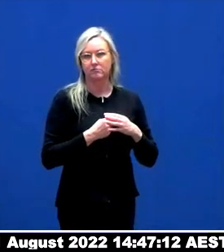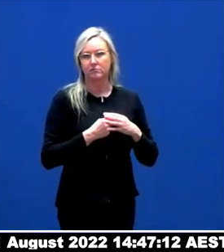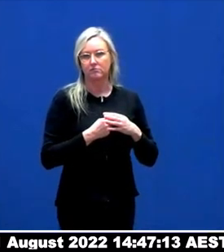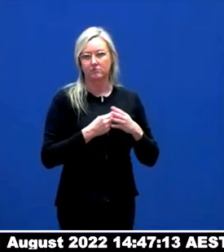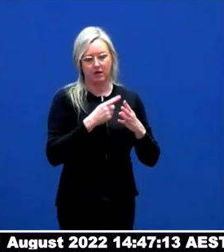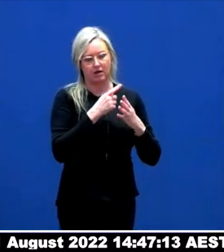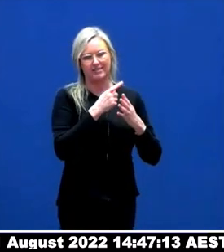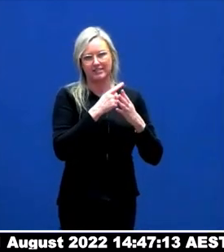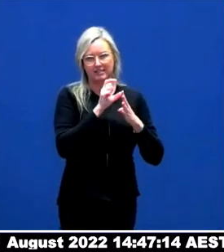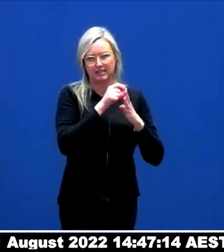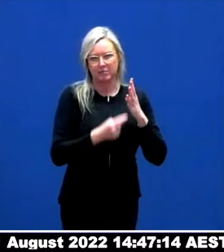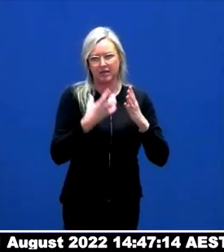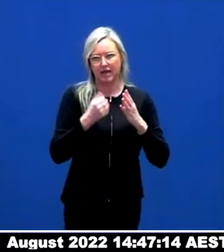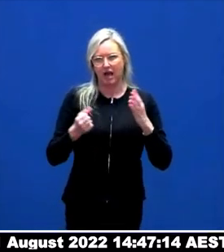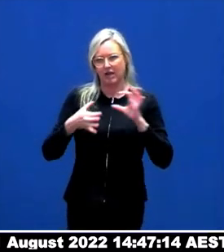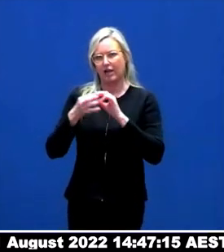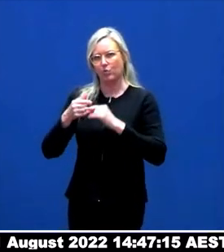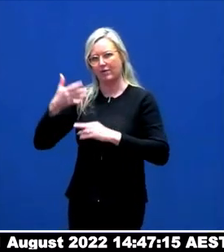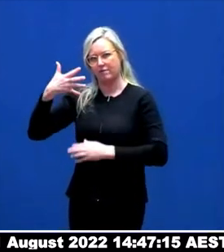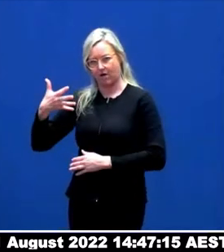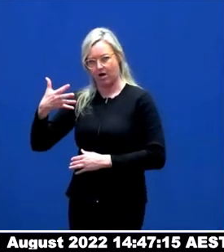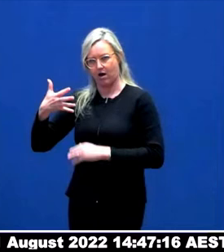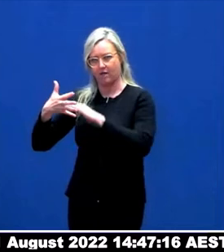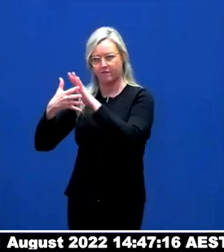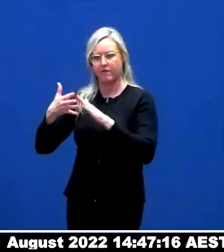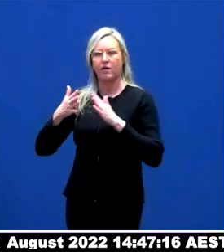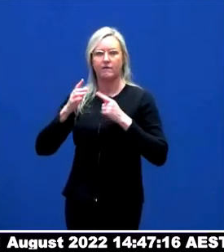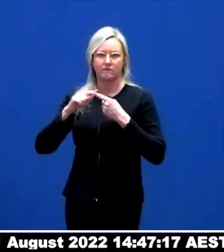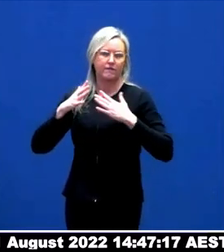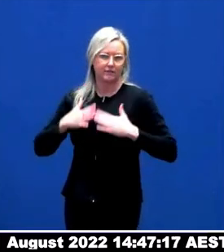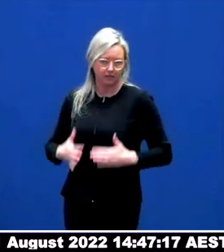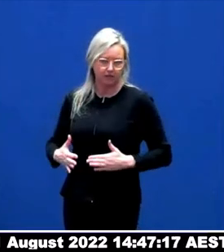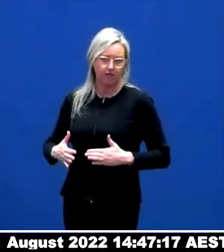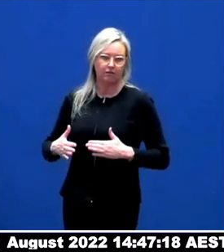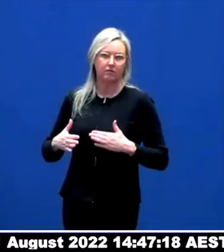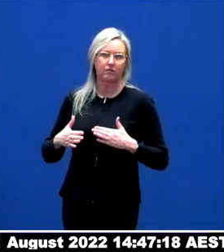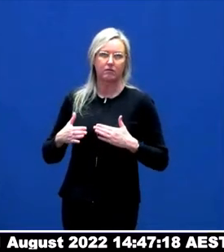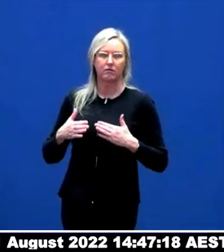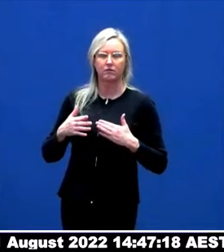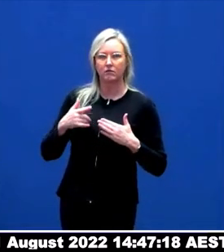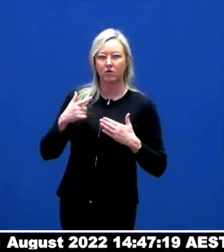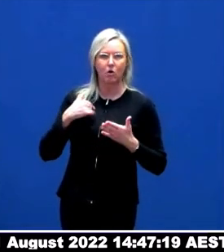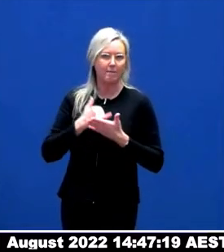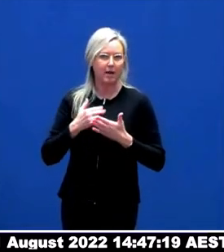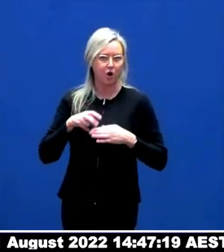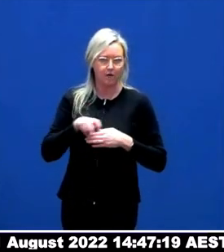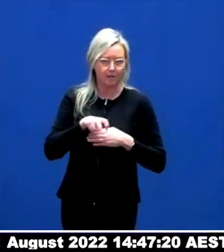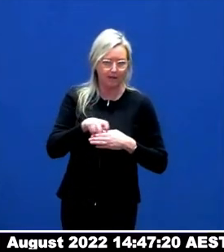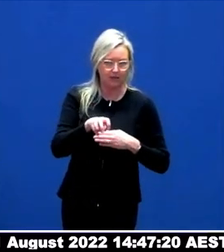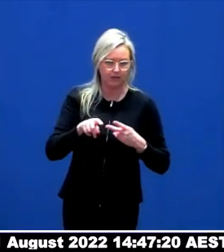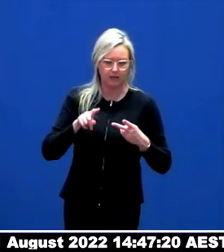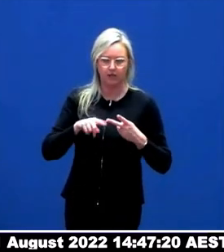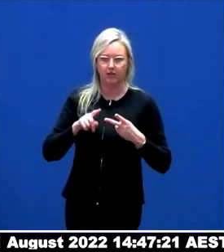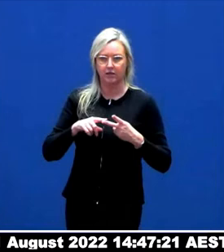domains, which are physical disability or impairment with mobility, with self-care,